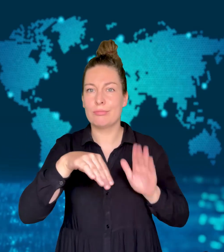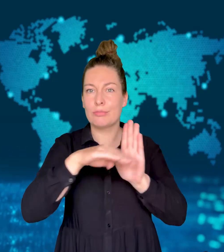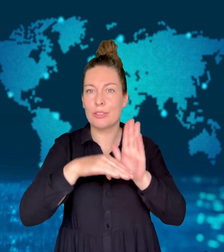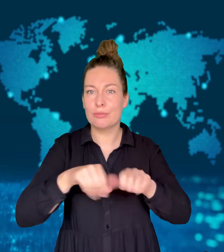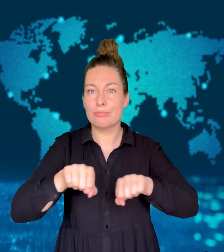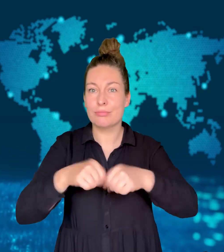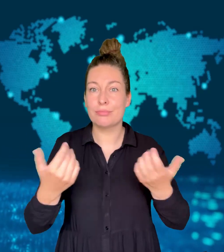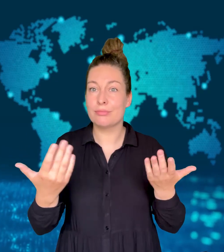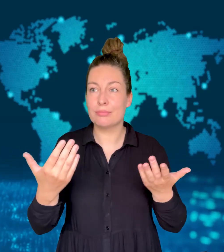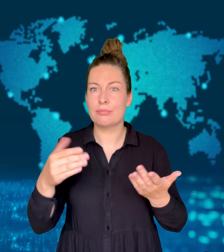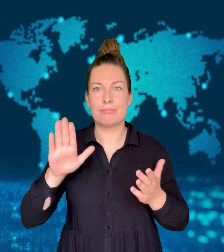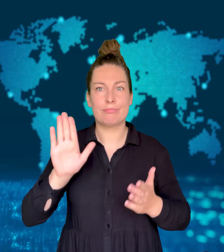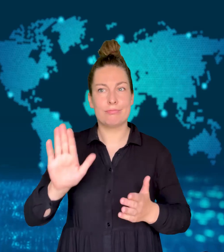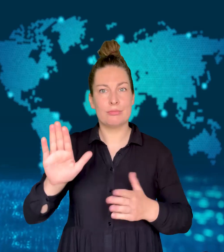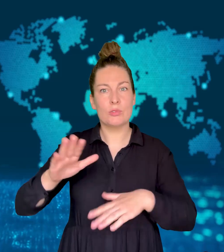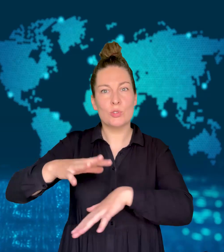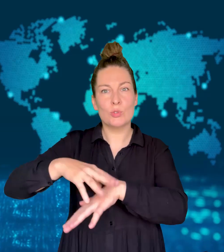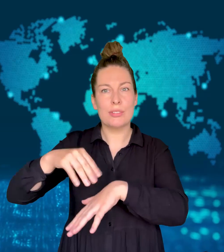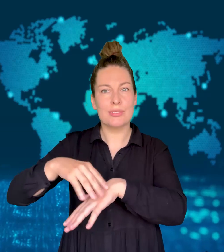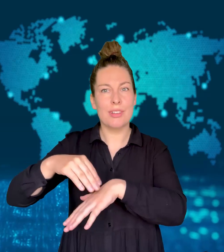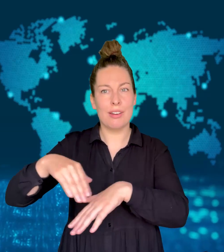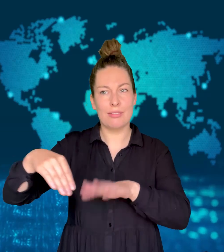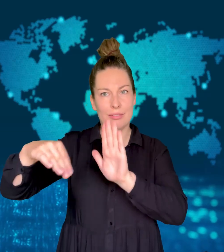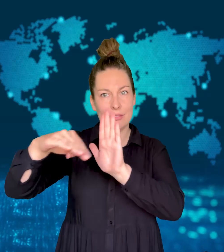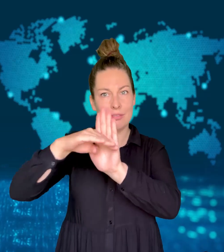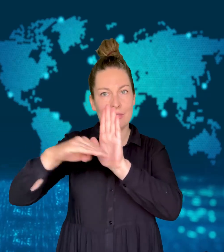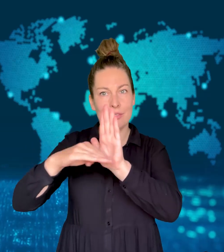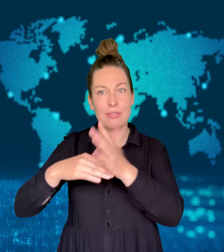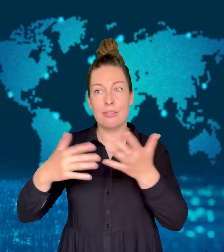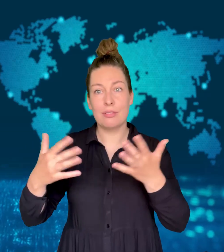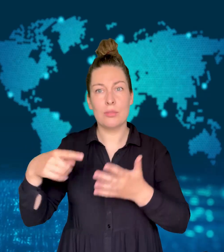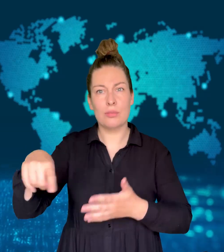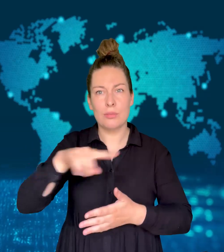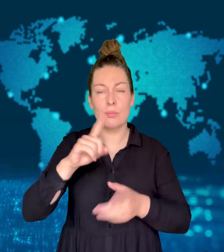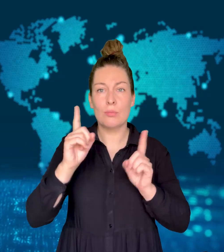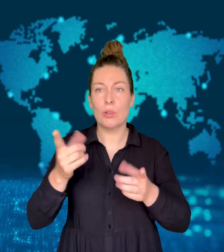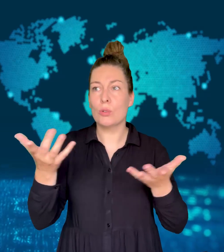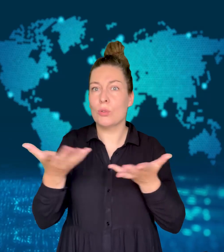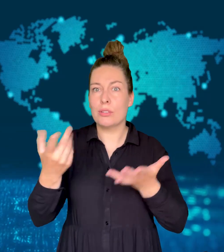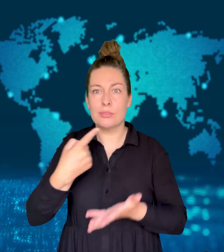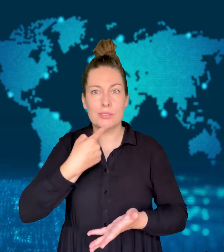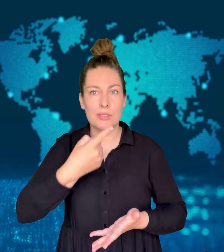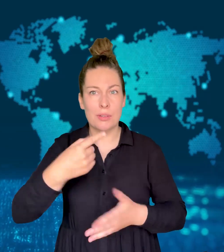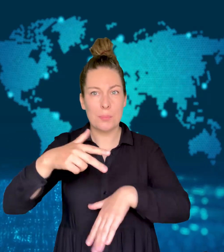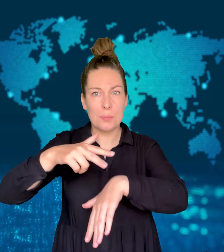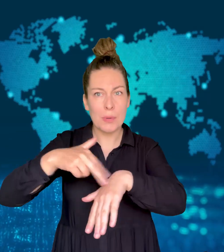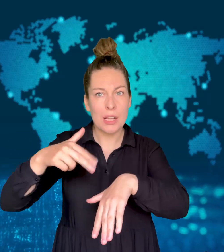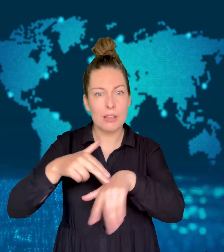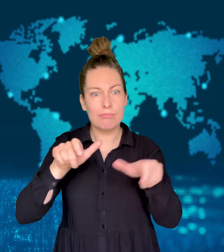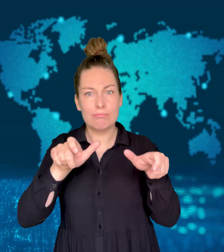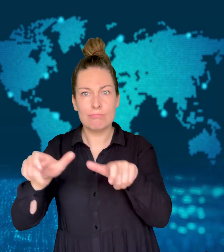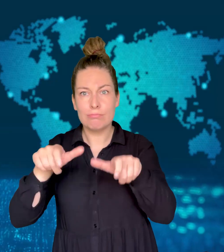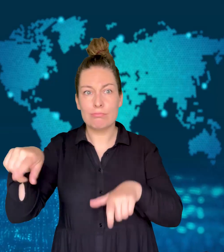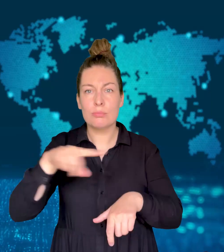The prosecuting attorney said that this was classified as